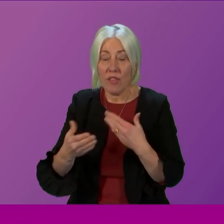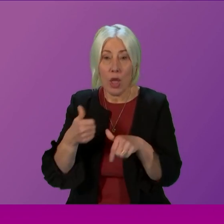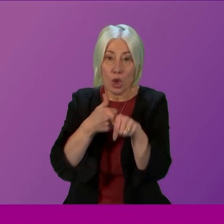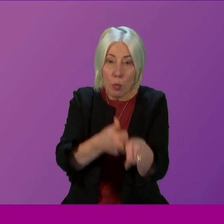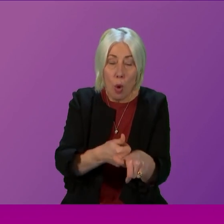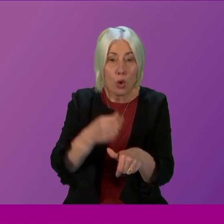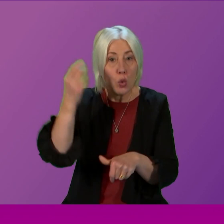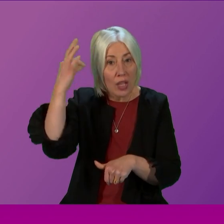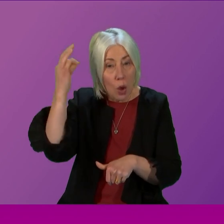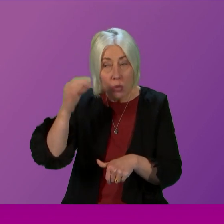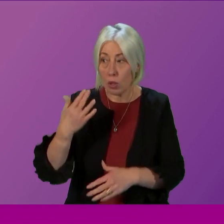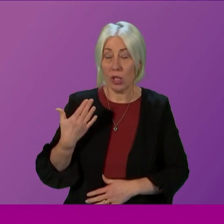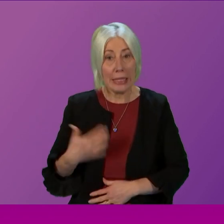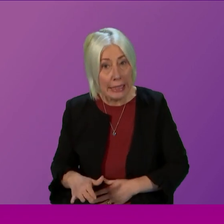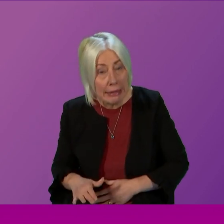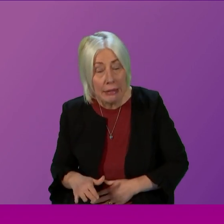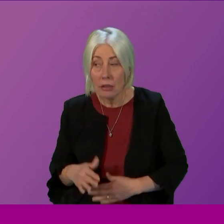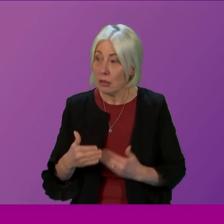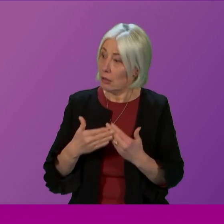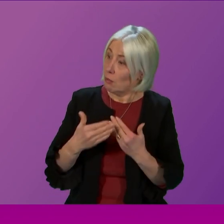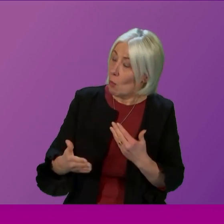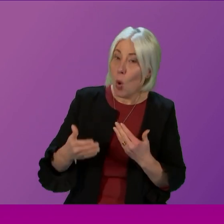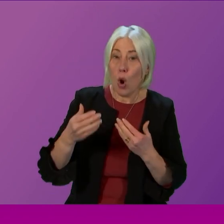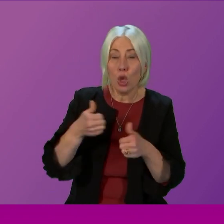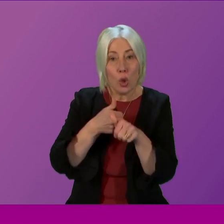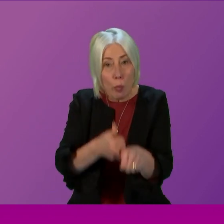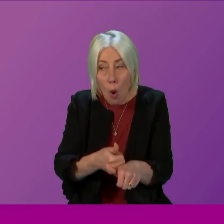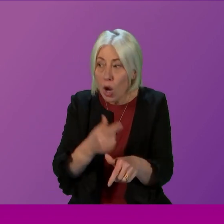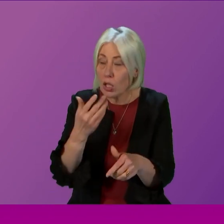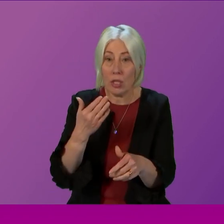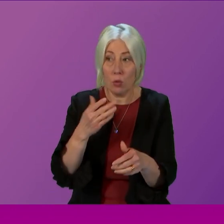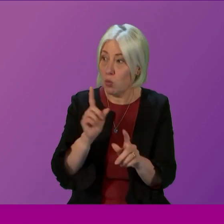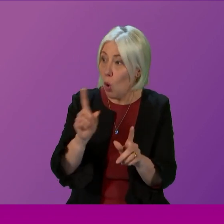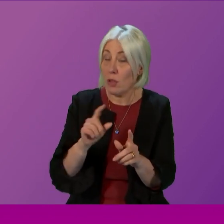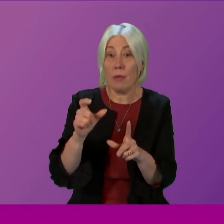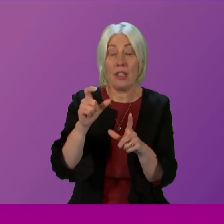authorities is required and what further support we can provide. They met on 2 December, and they